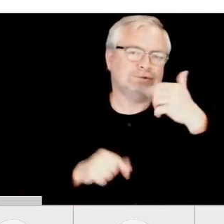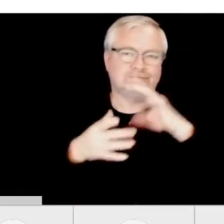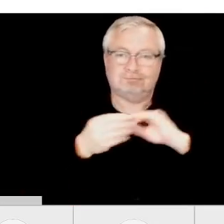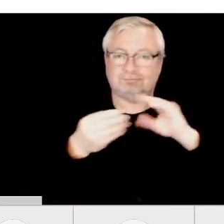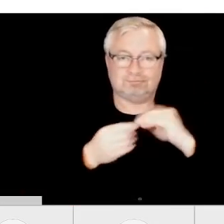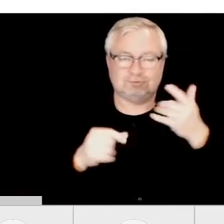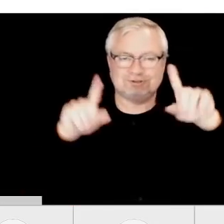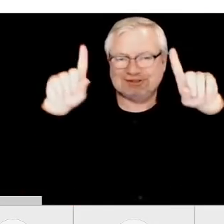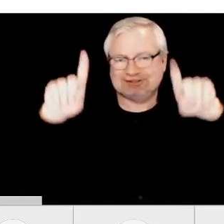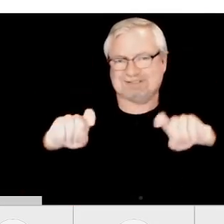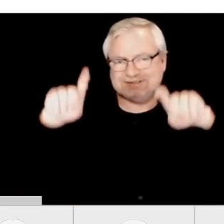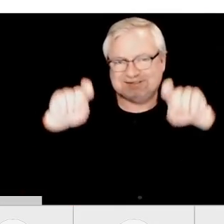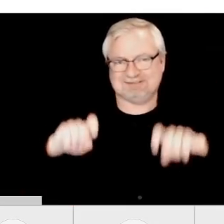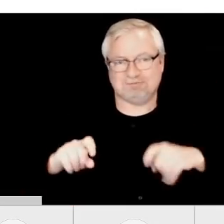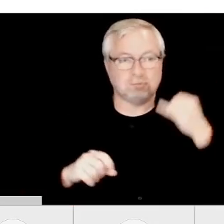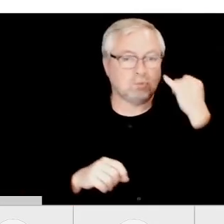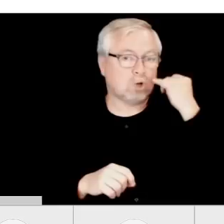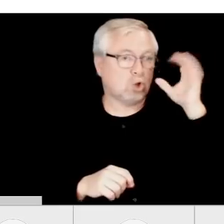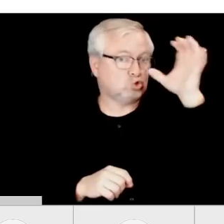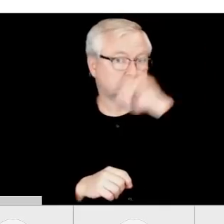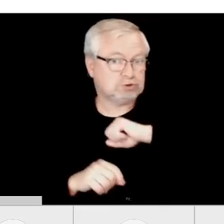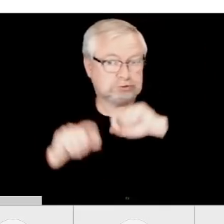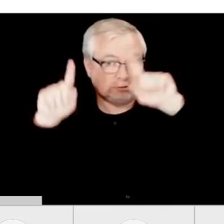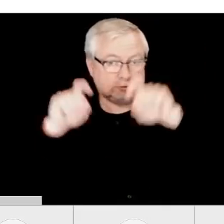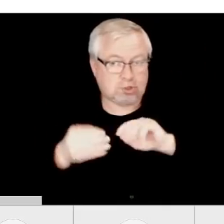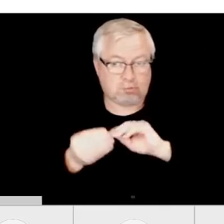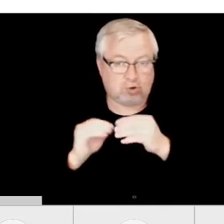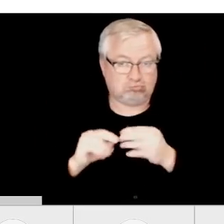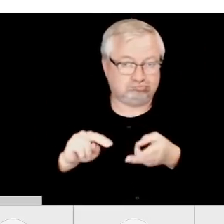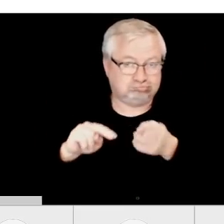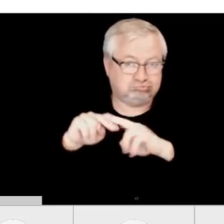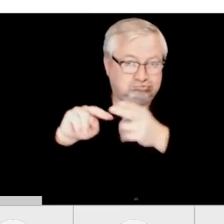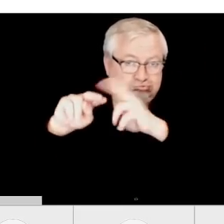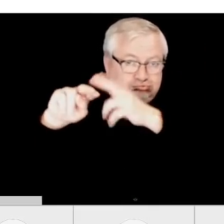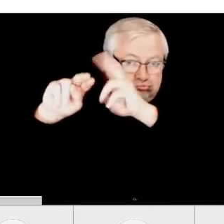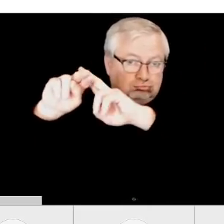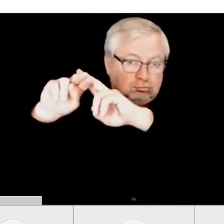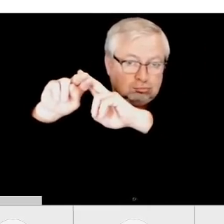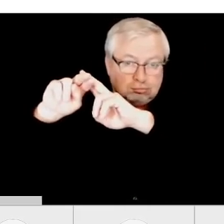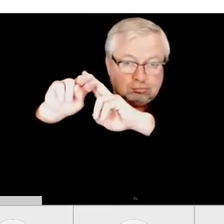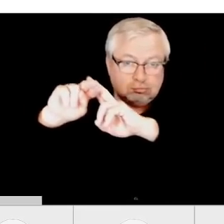That there's more identification of positive cases and isolations.